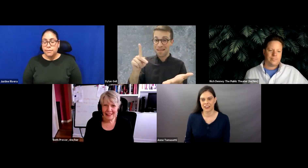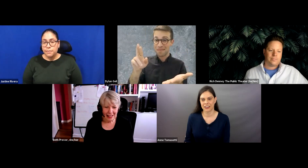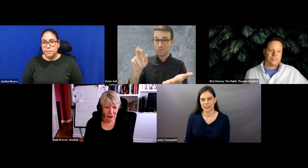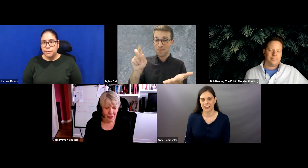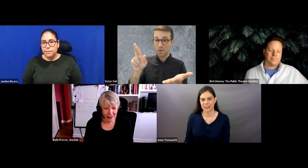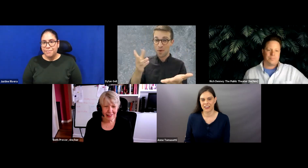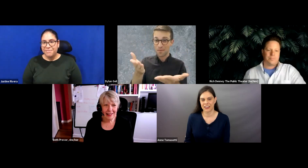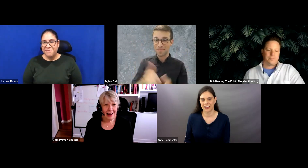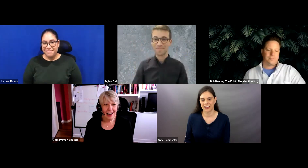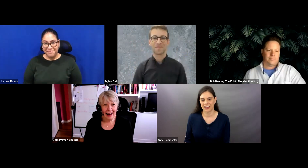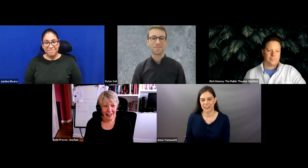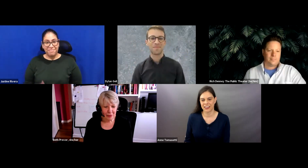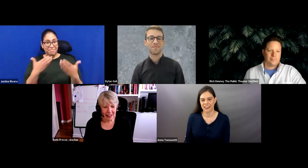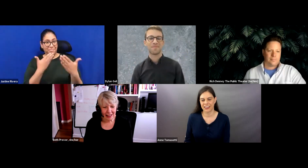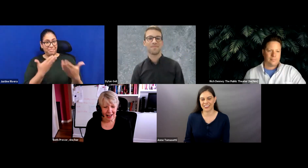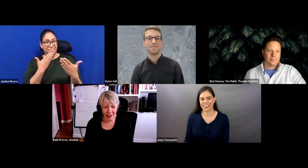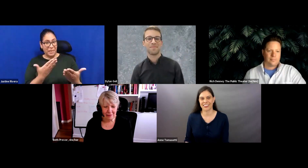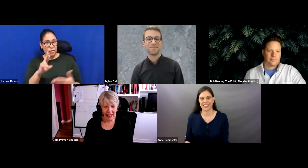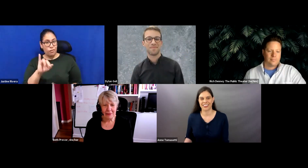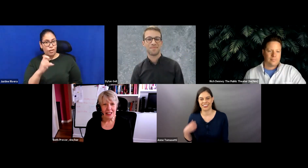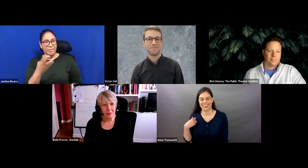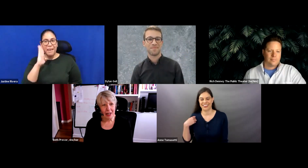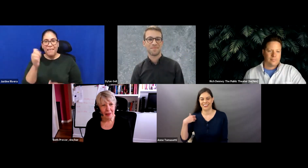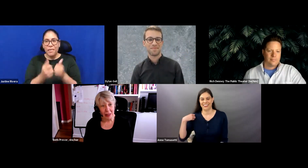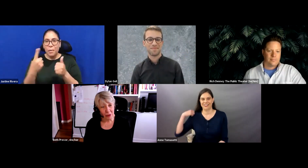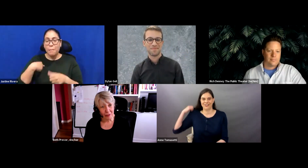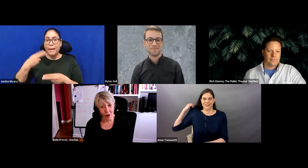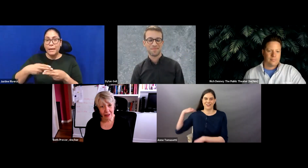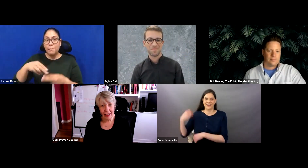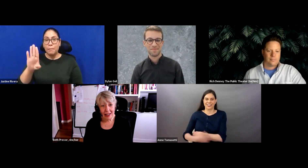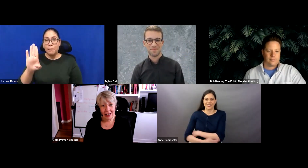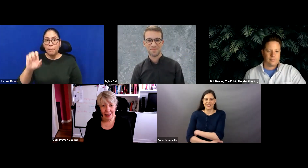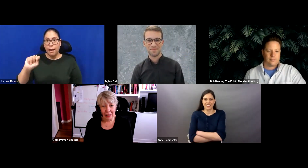Thank you Rich. Hi, everybody. My name is Beth Prevor. My